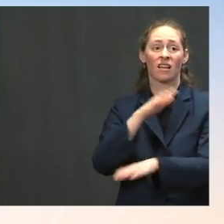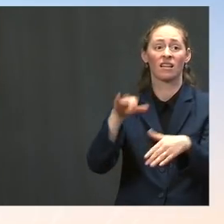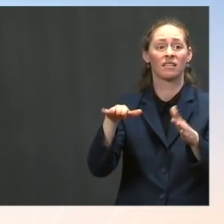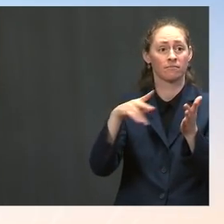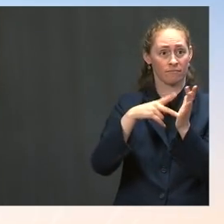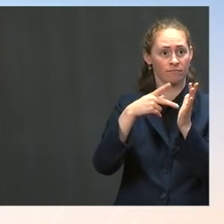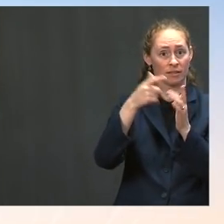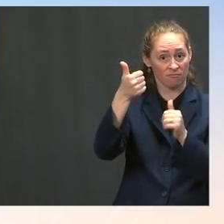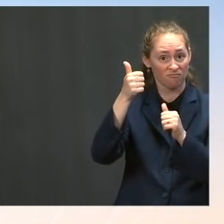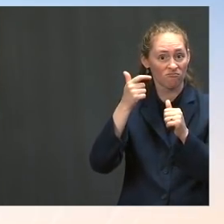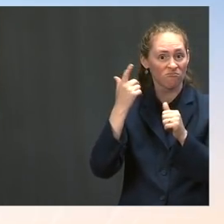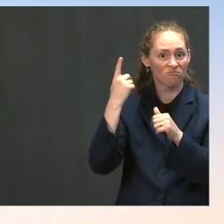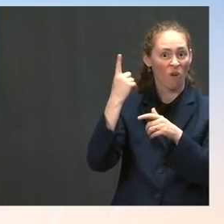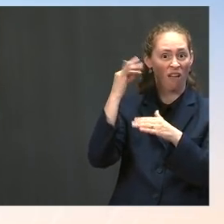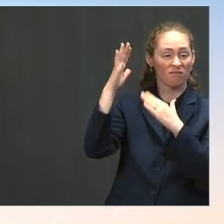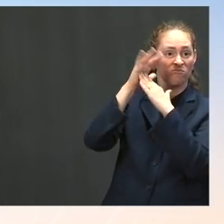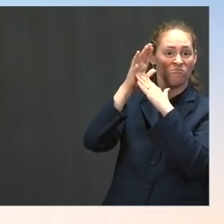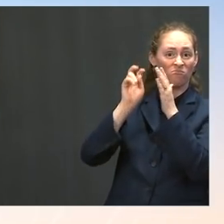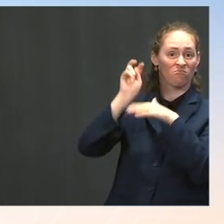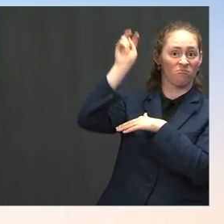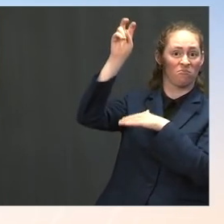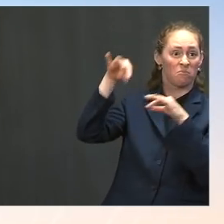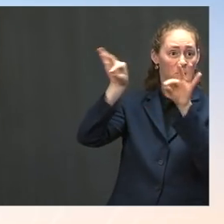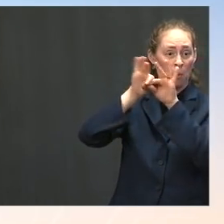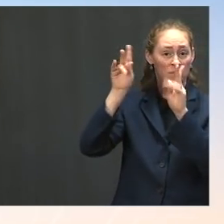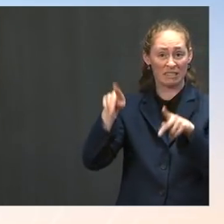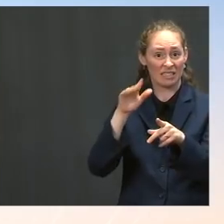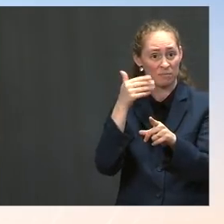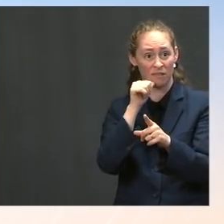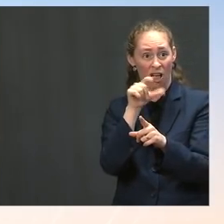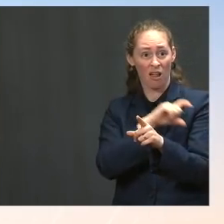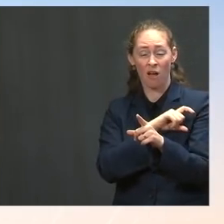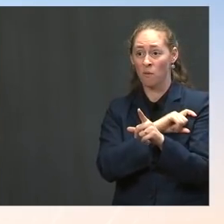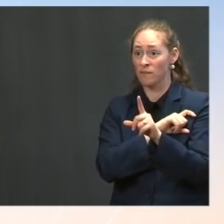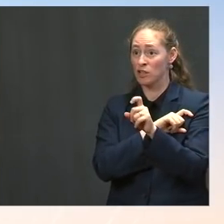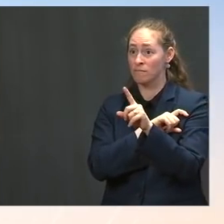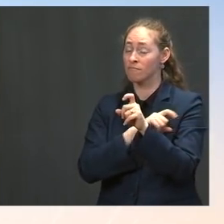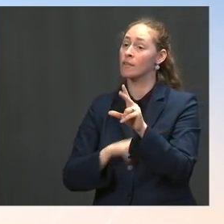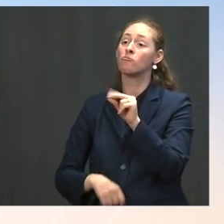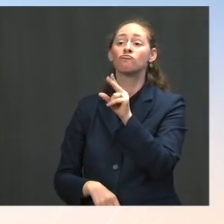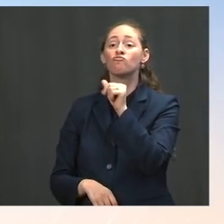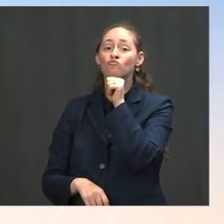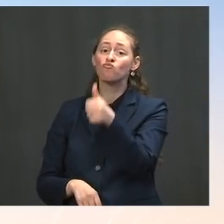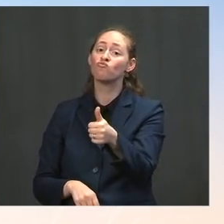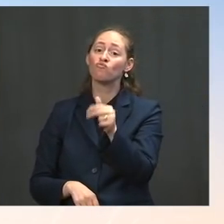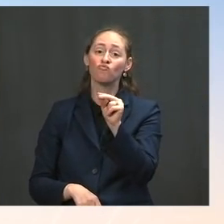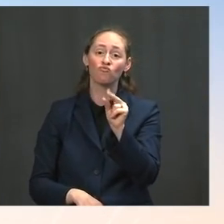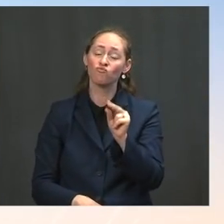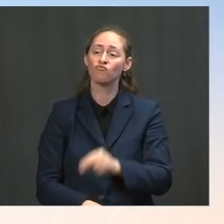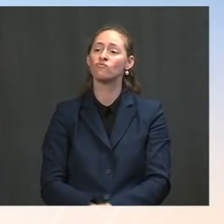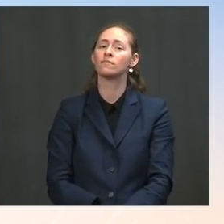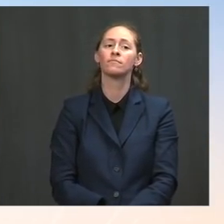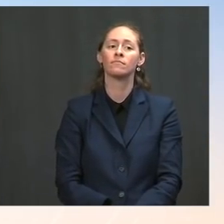Ms. Psaki: Correct. >> The Press: Okay. Are you -- The Press: President's staff? Ms. Psaki: We're not going to -- out of the privacy of an individual, we're not going to provide more details.